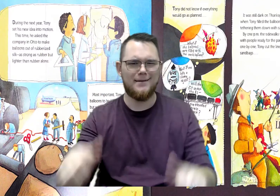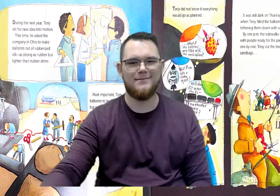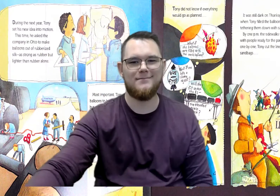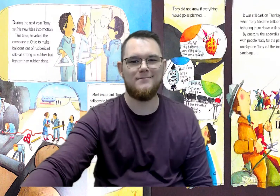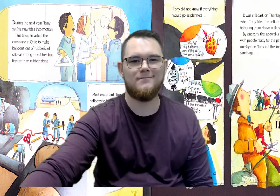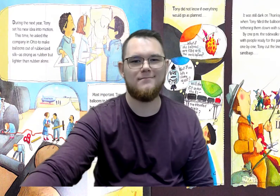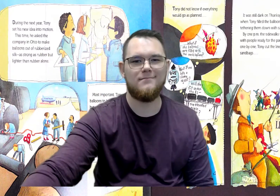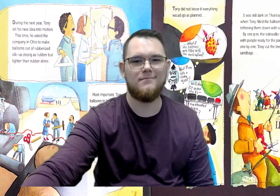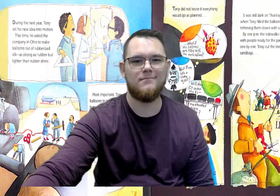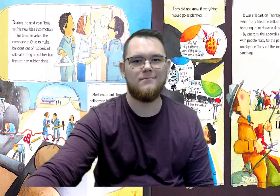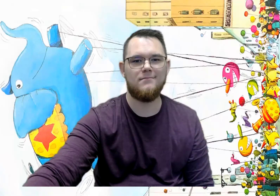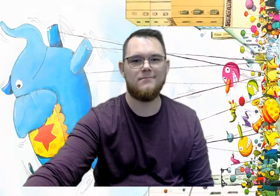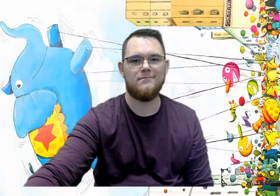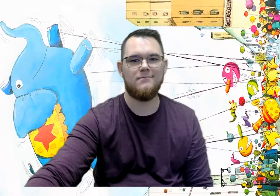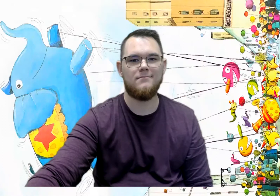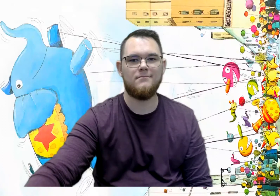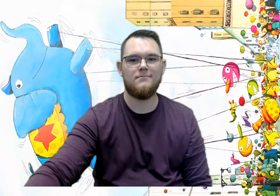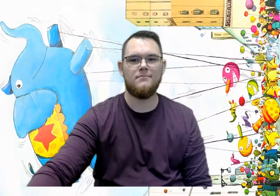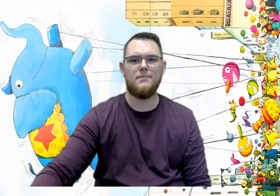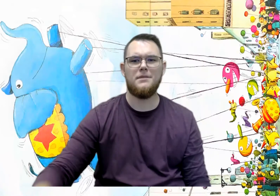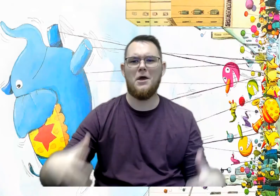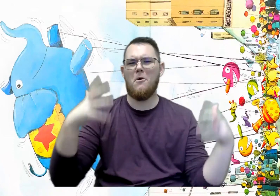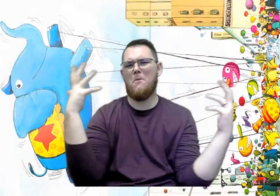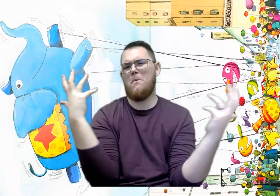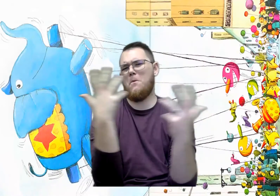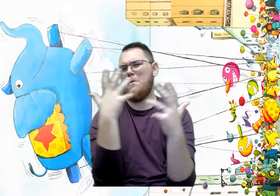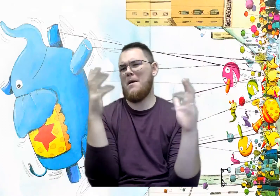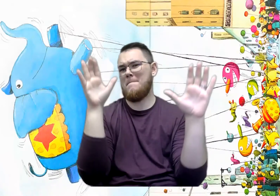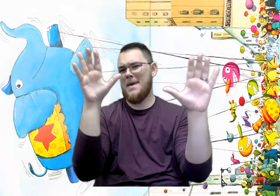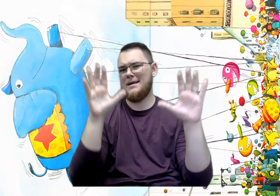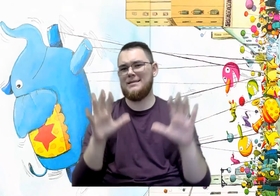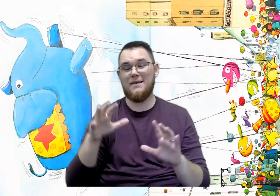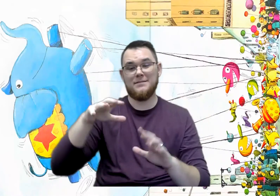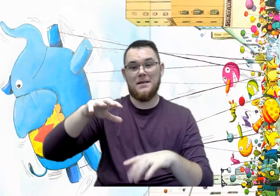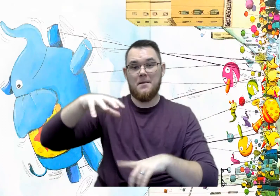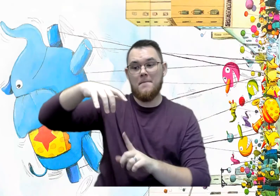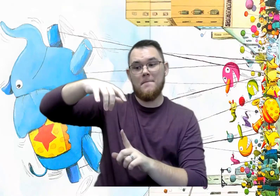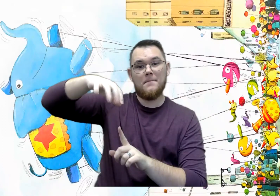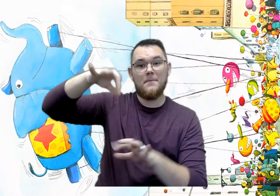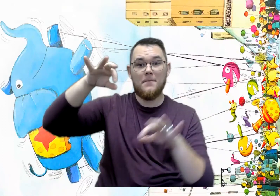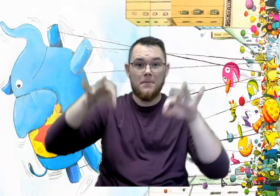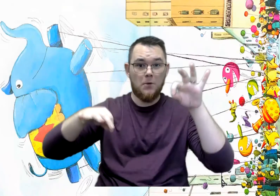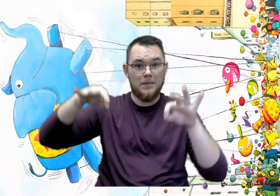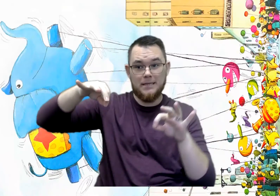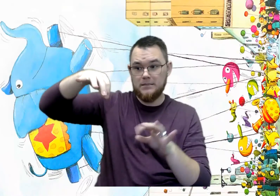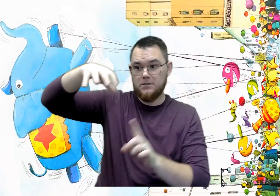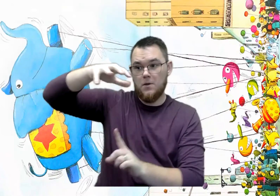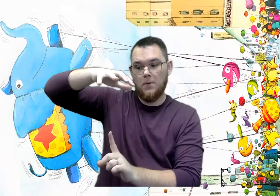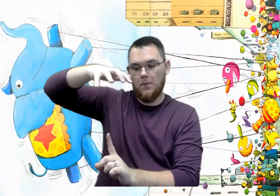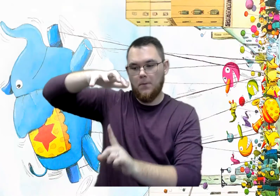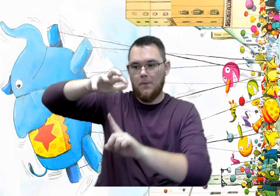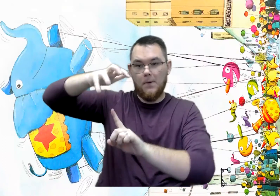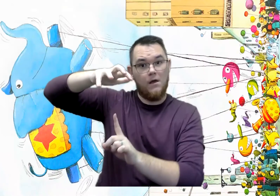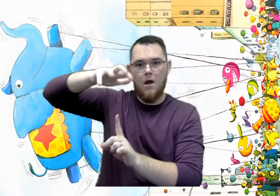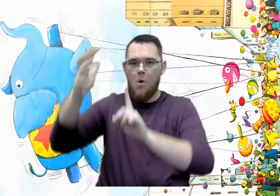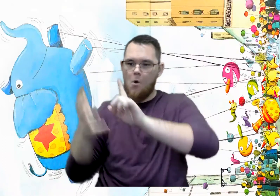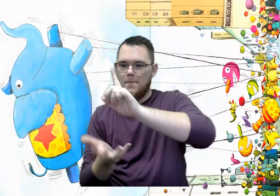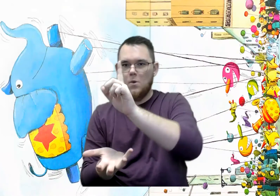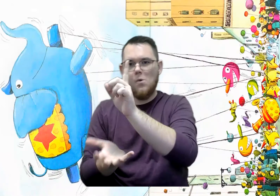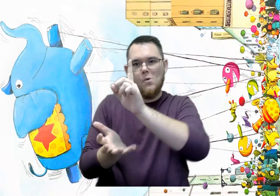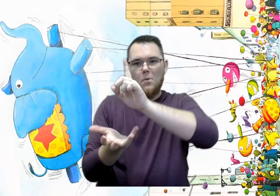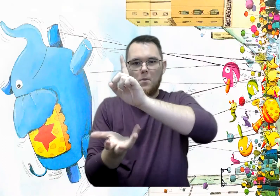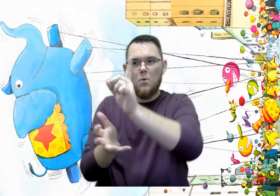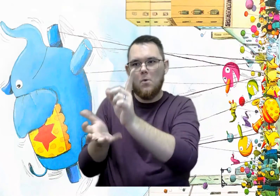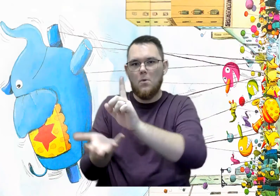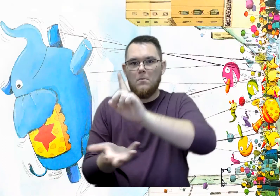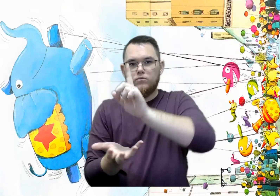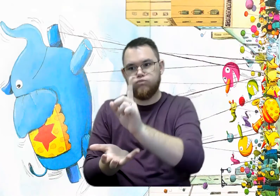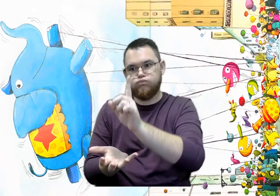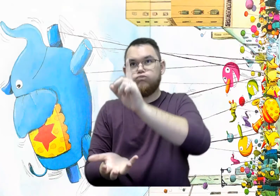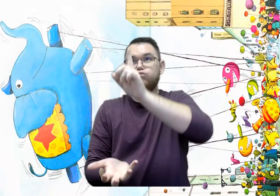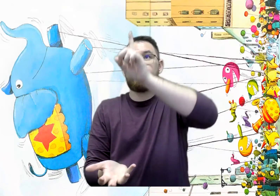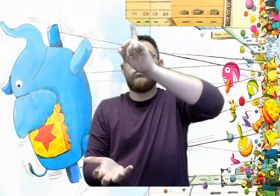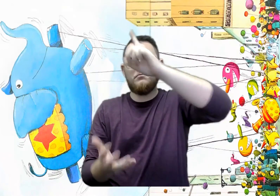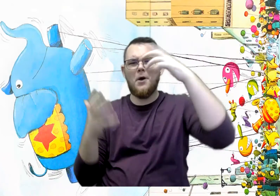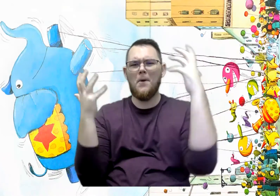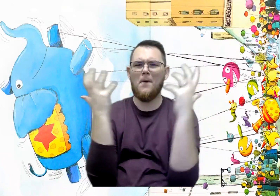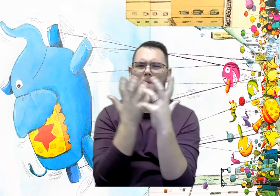And the magnificent upside-down marionettes rose up to the skies!